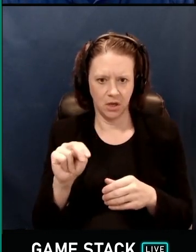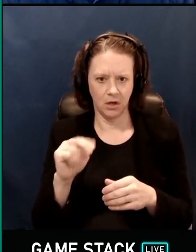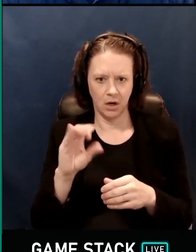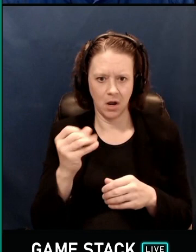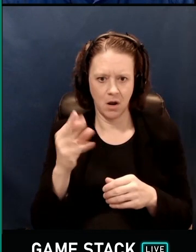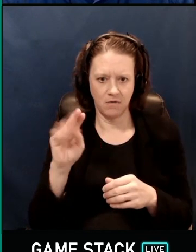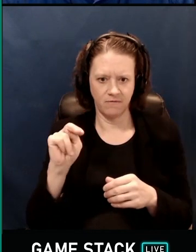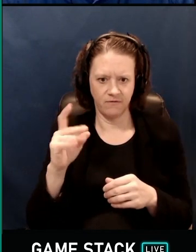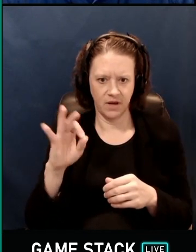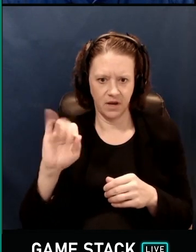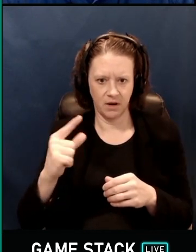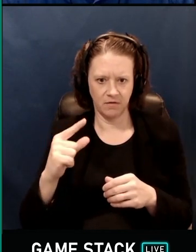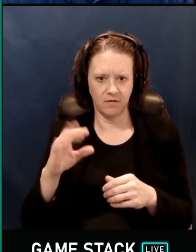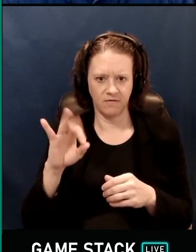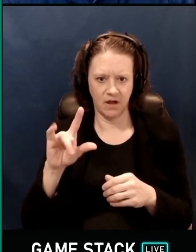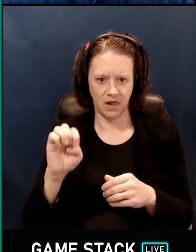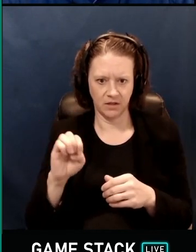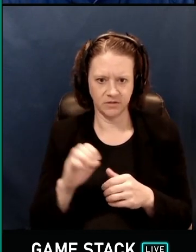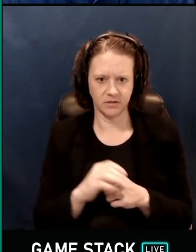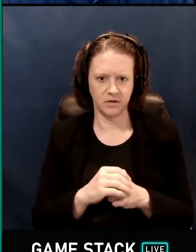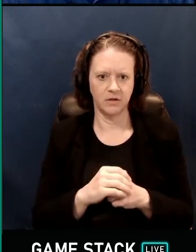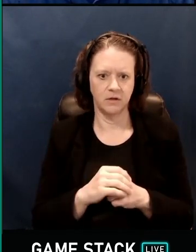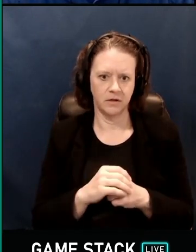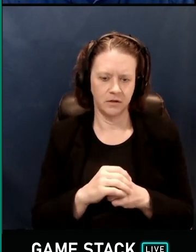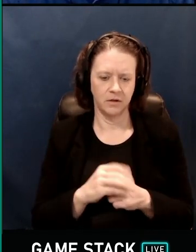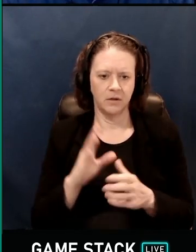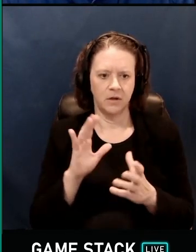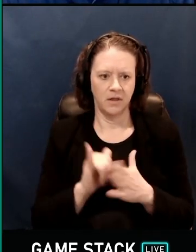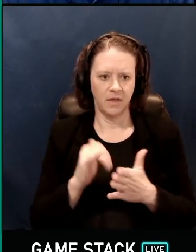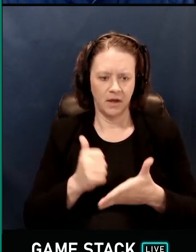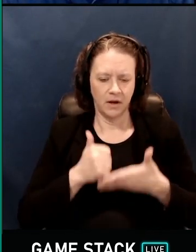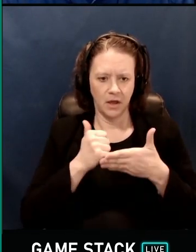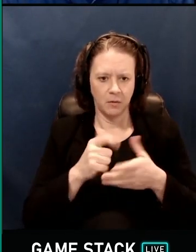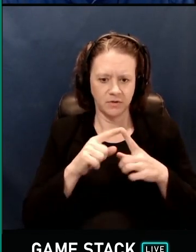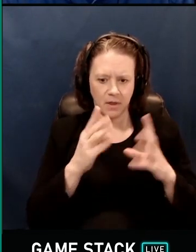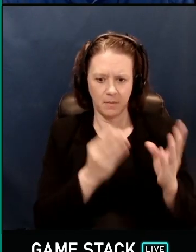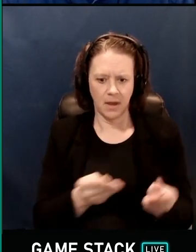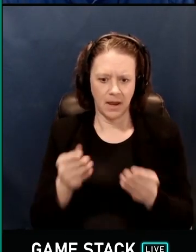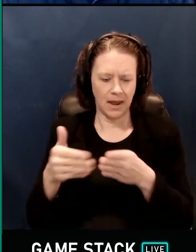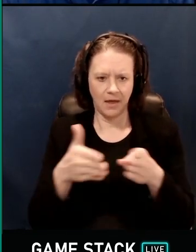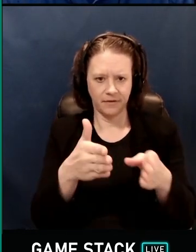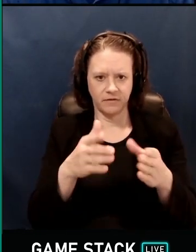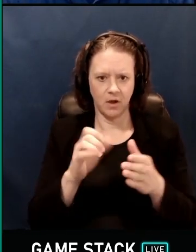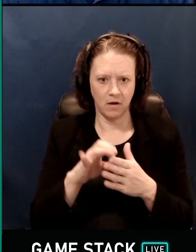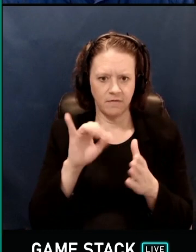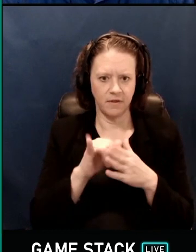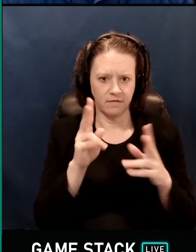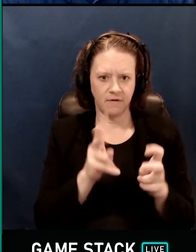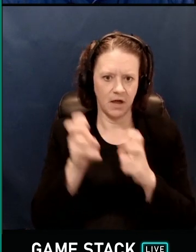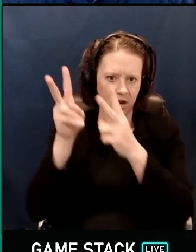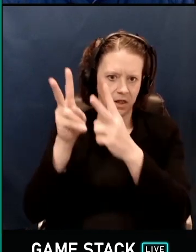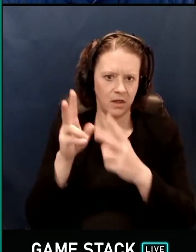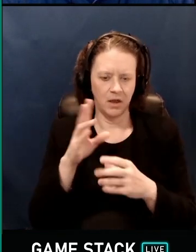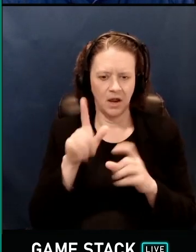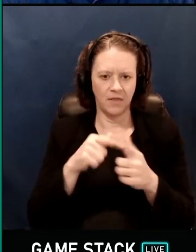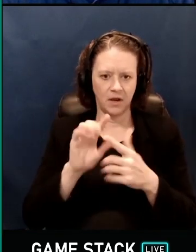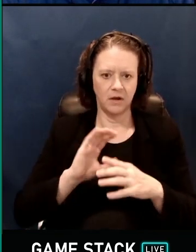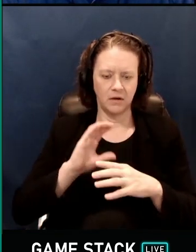It recognizes the path of the local file, uploads it to the preconfigured storage,